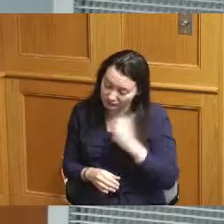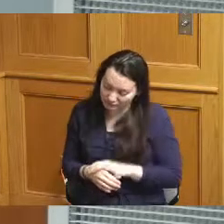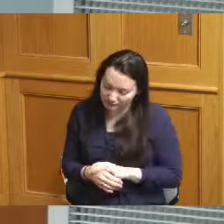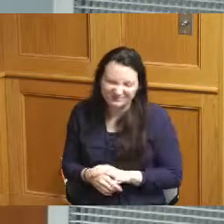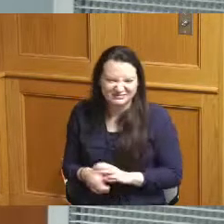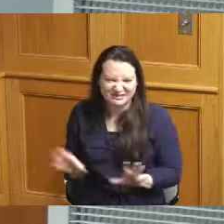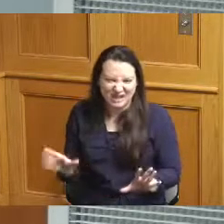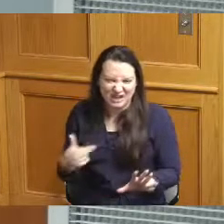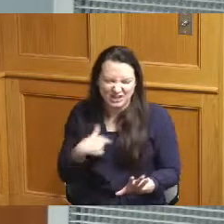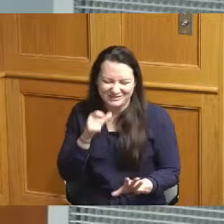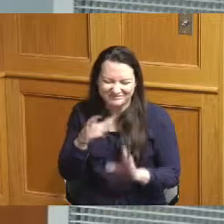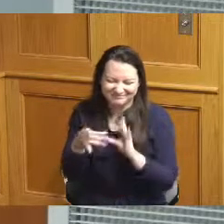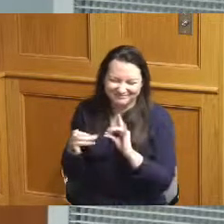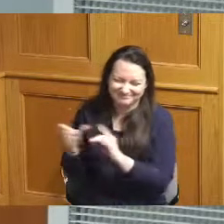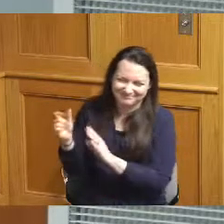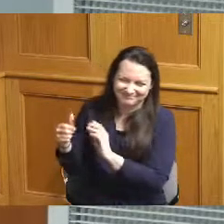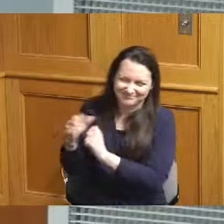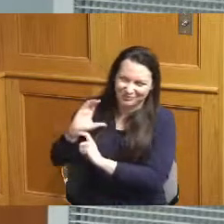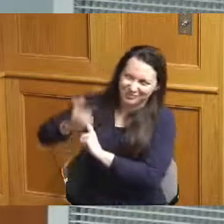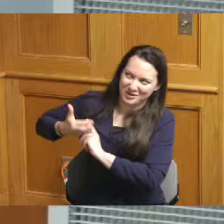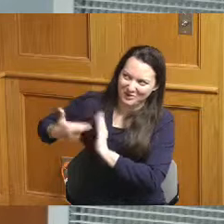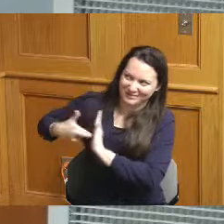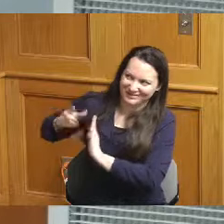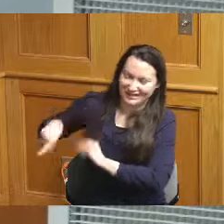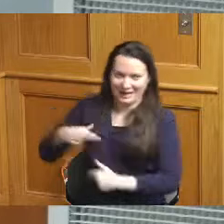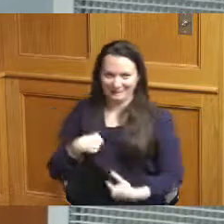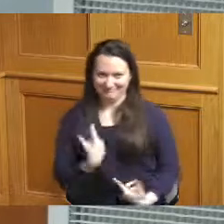shouldn't I shouldn't speak on their behalf but since I since I'm the only one here to speak on